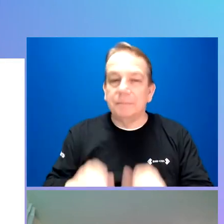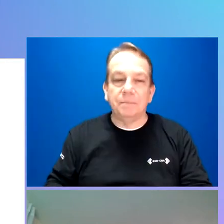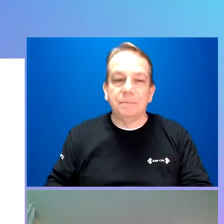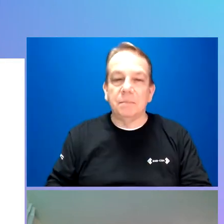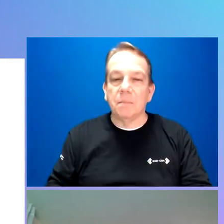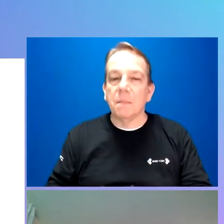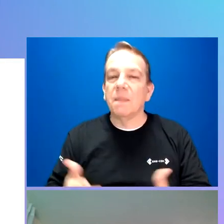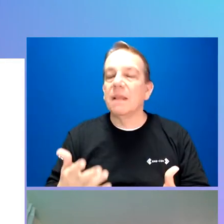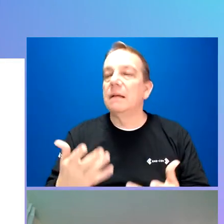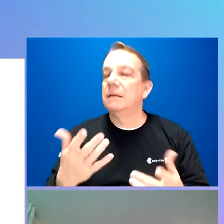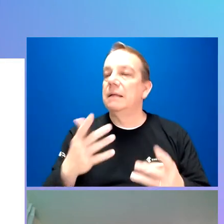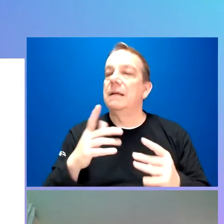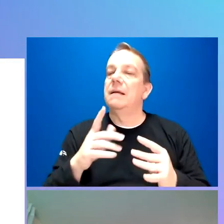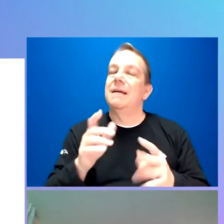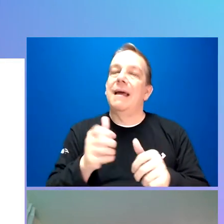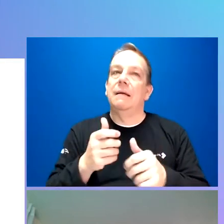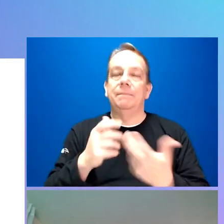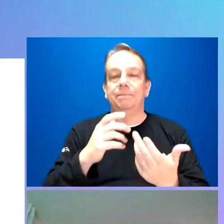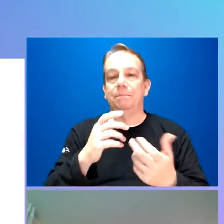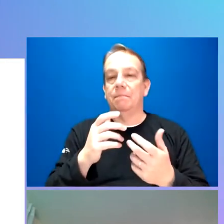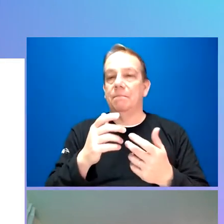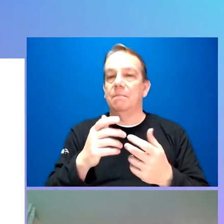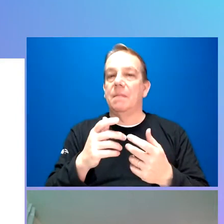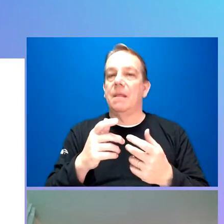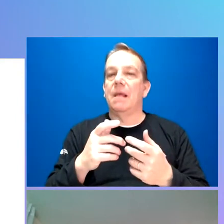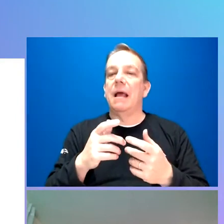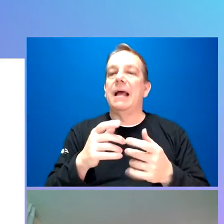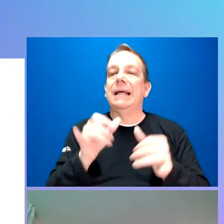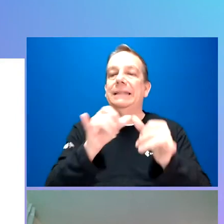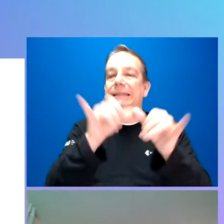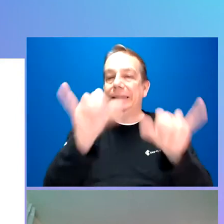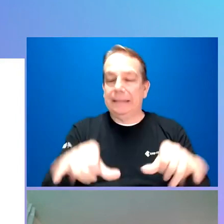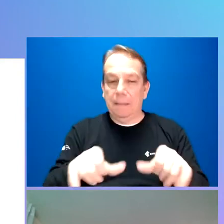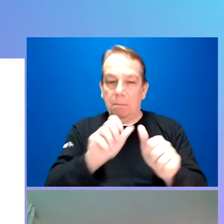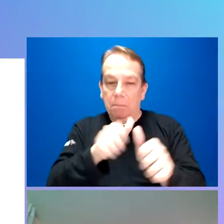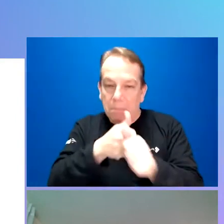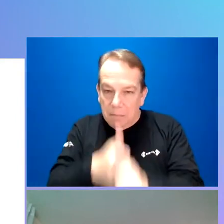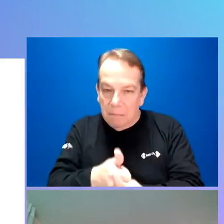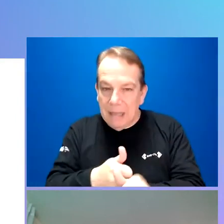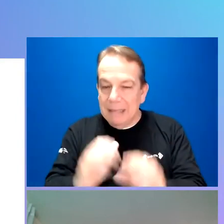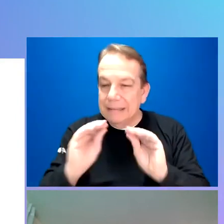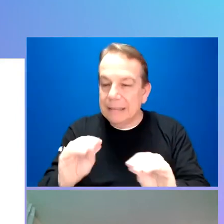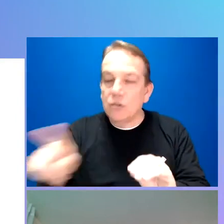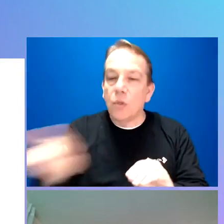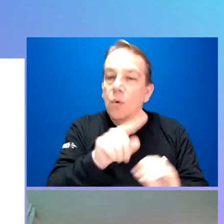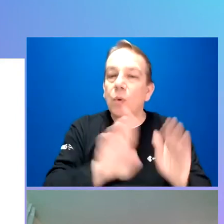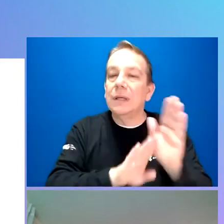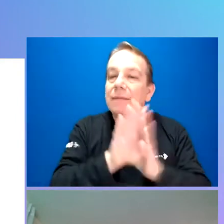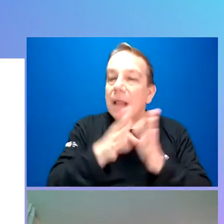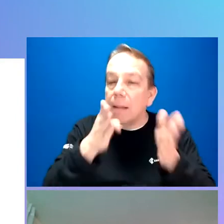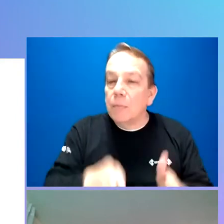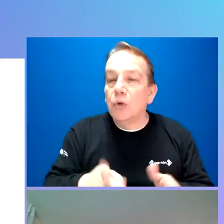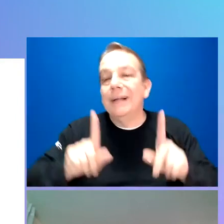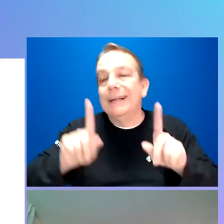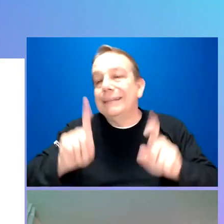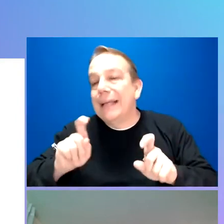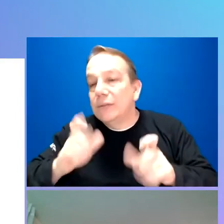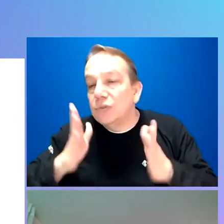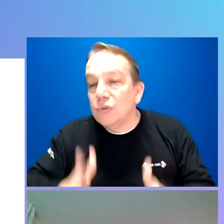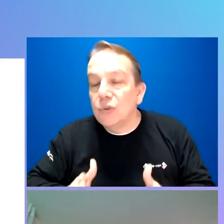teach your developers and testers or anyone, uh, what they